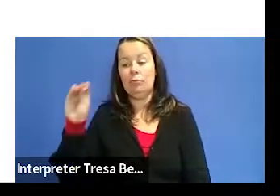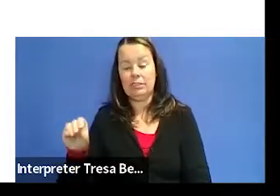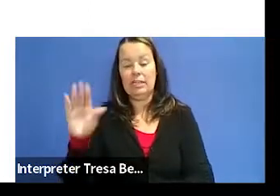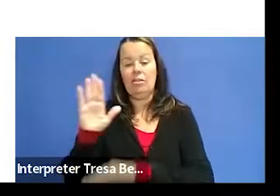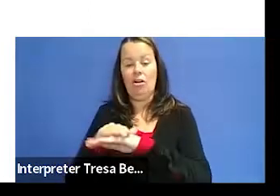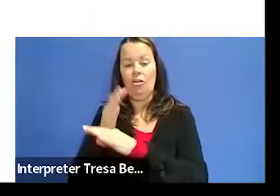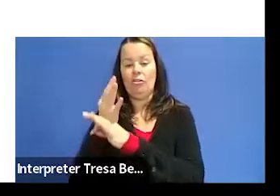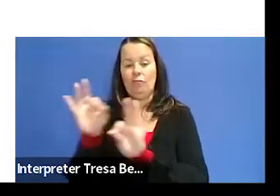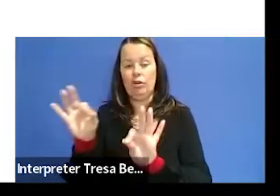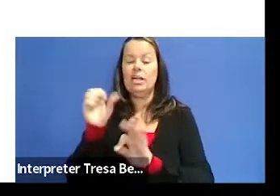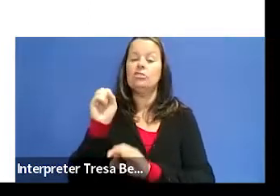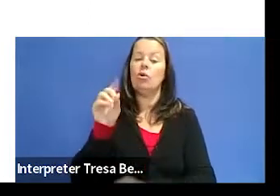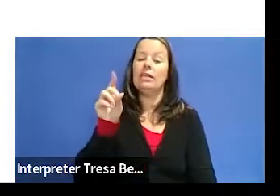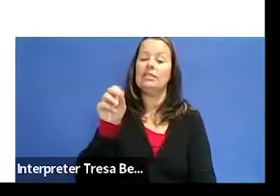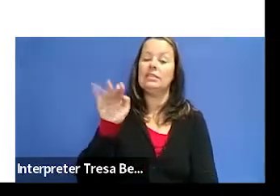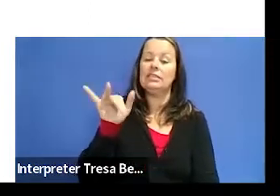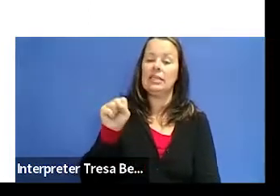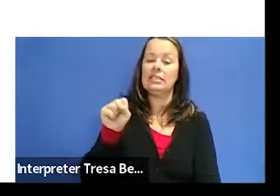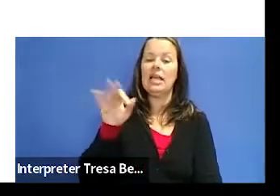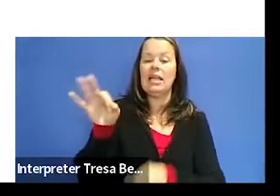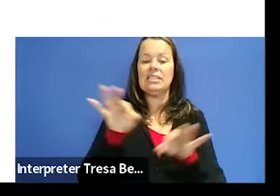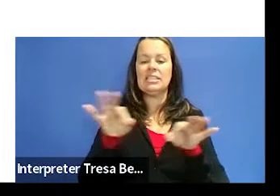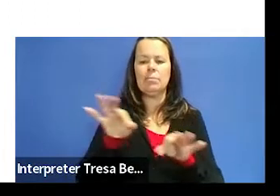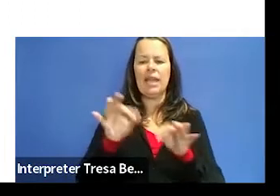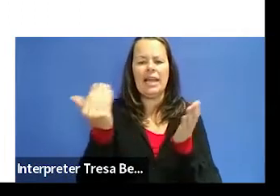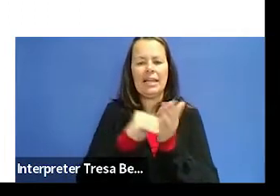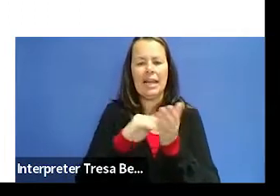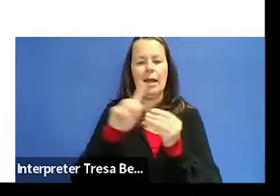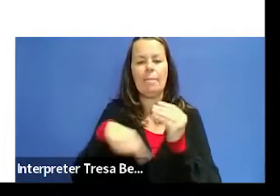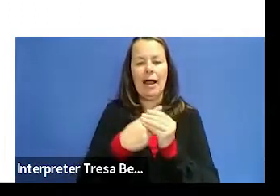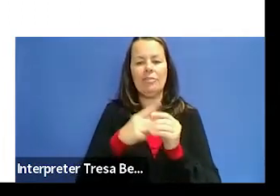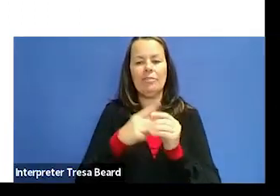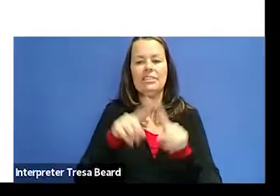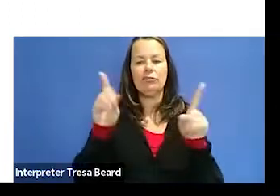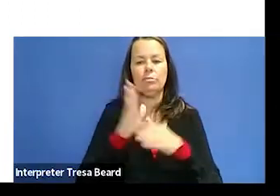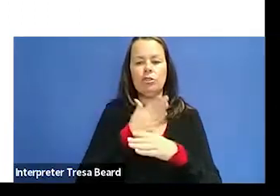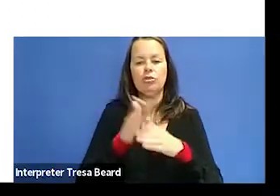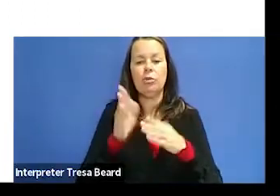So Dennis, maybe let's talk through the difference between paid and free here and how that affects our results.